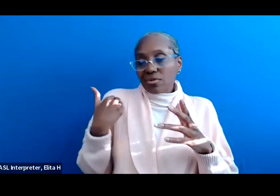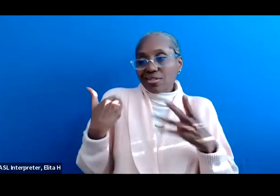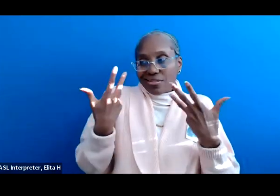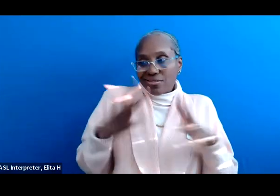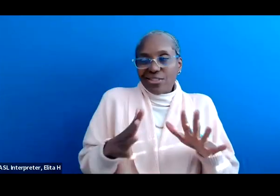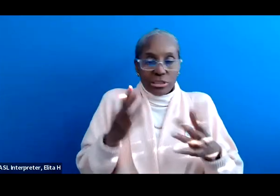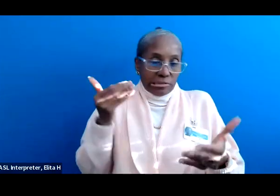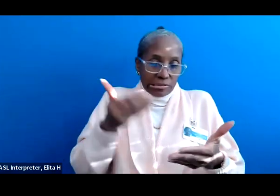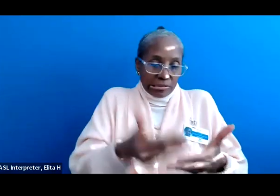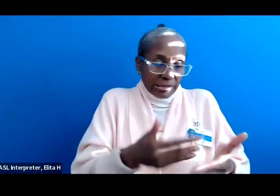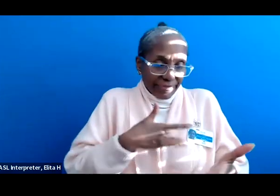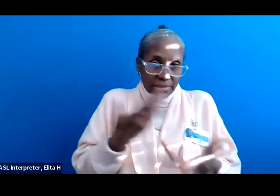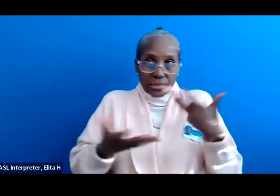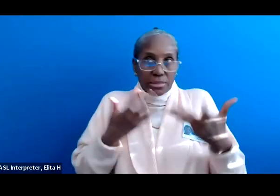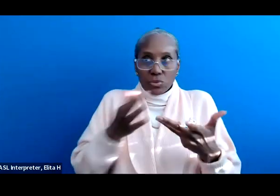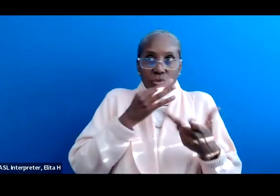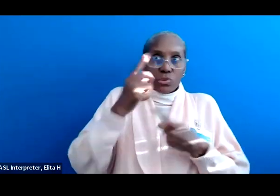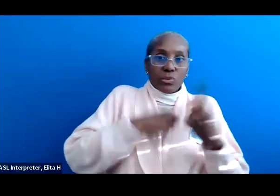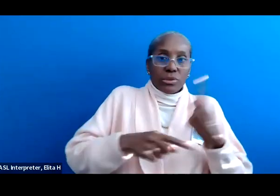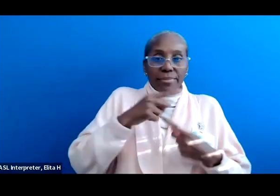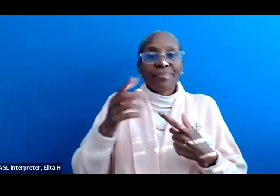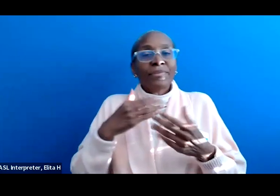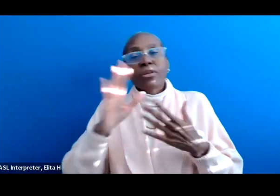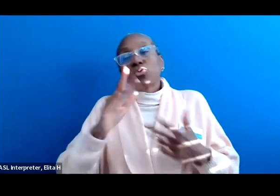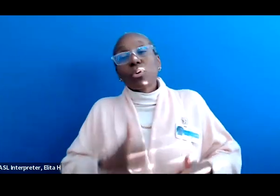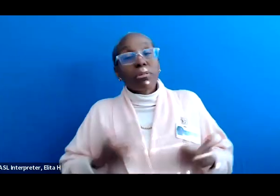Whatever you decide you want to do with your life, that is your decision.